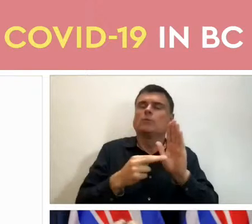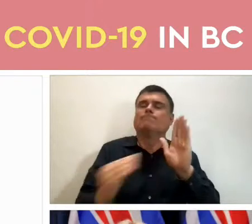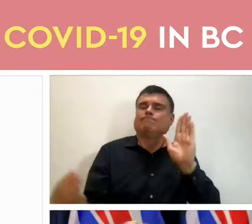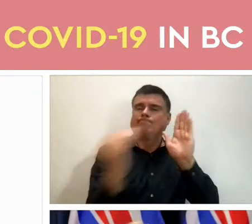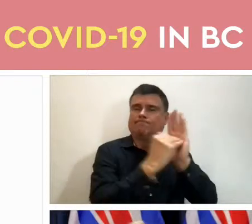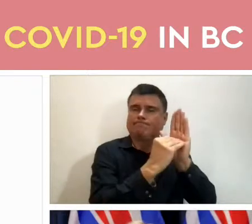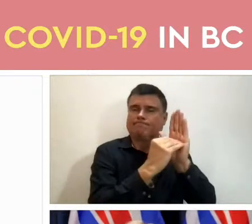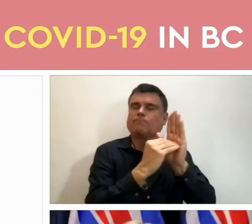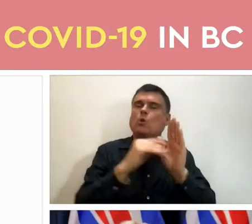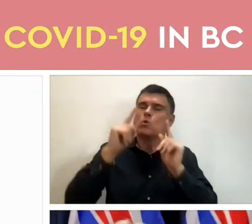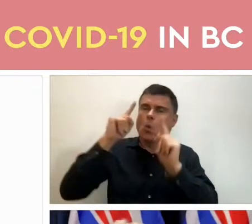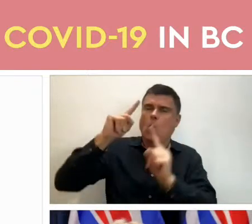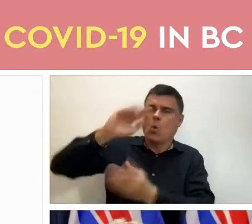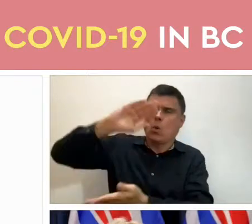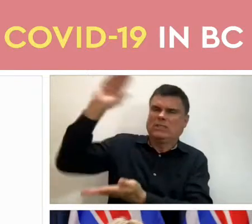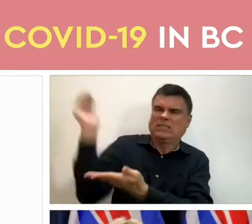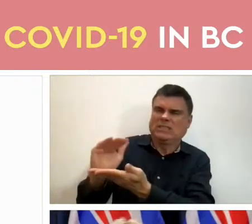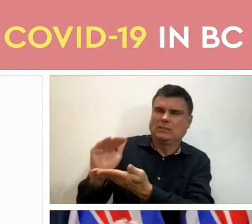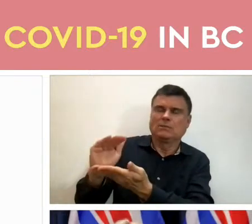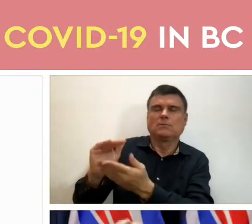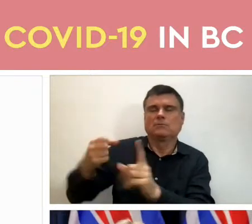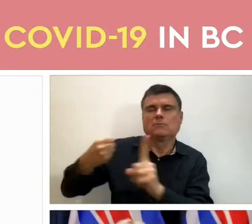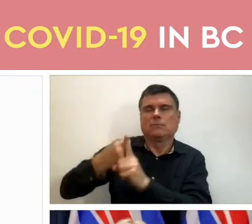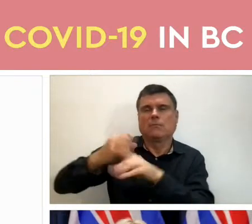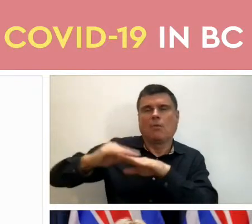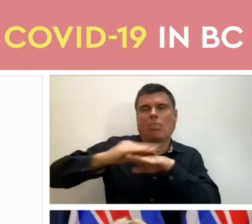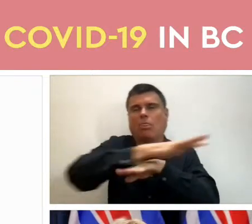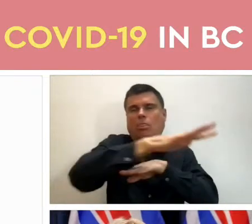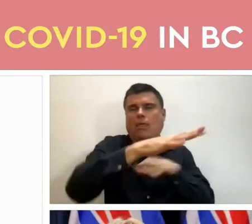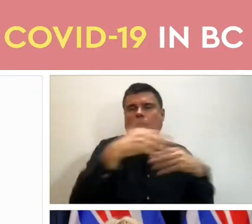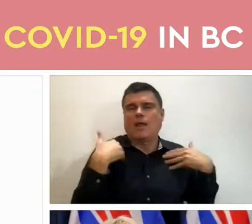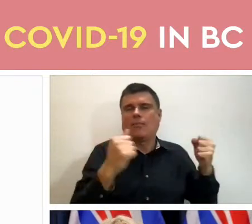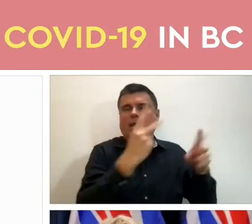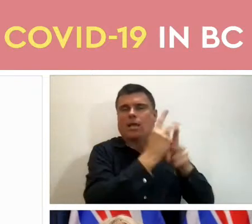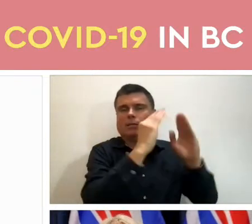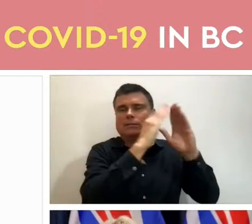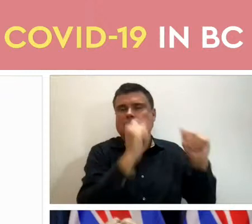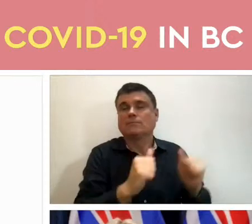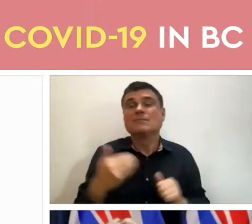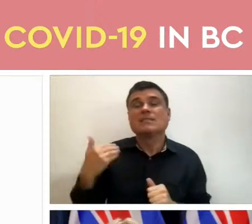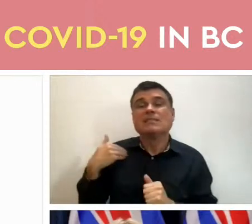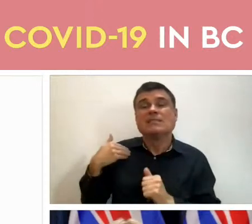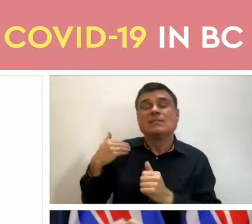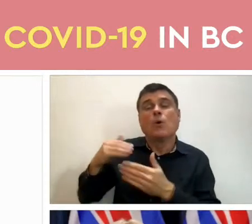over this past weekend it's